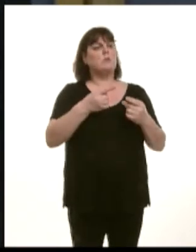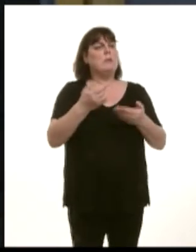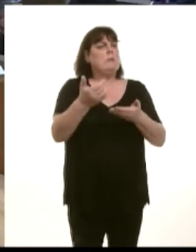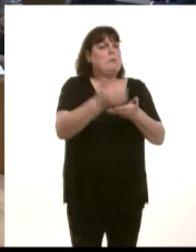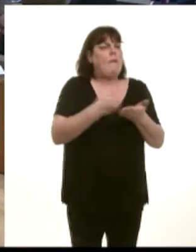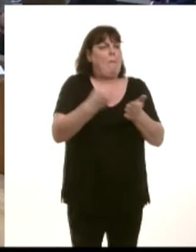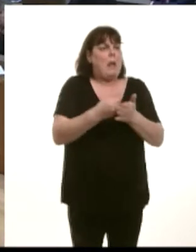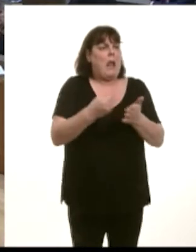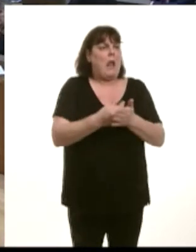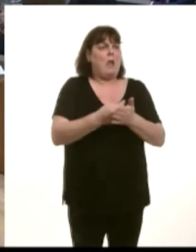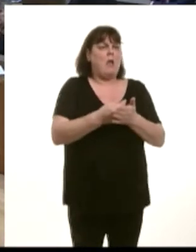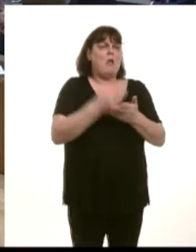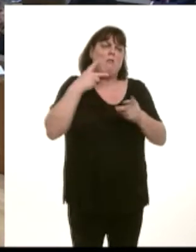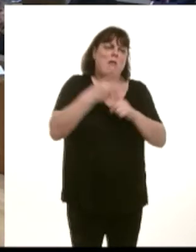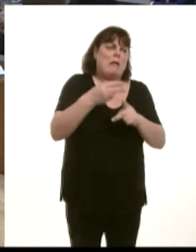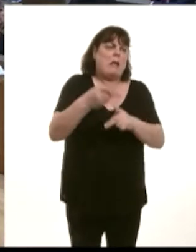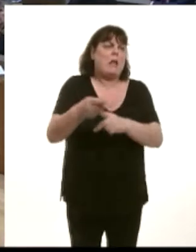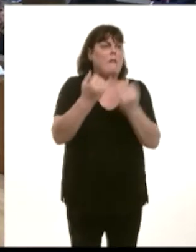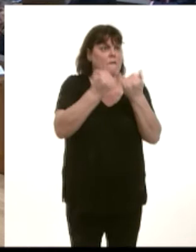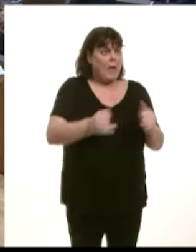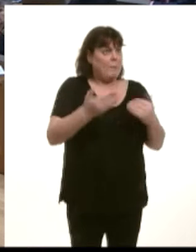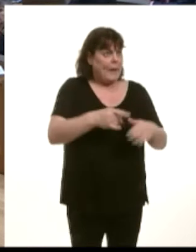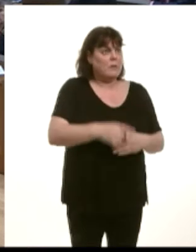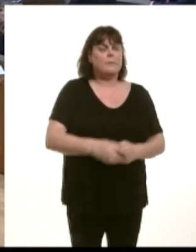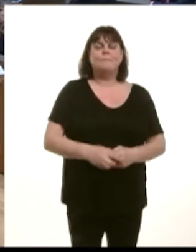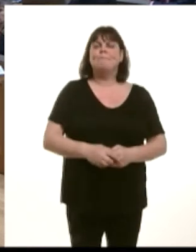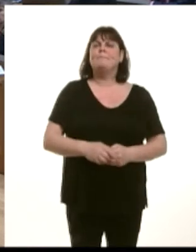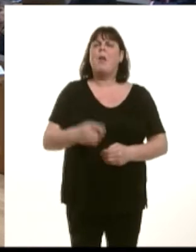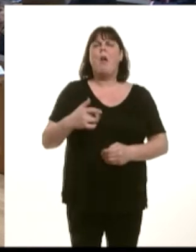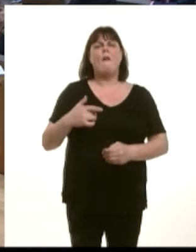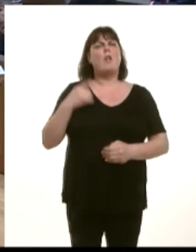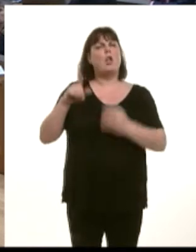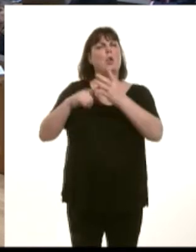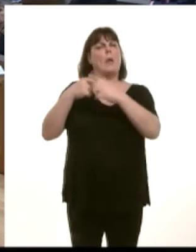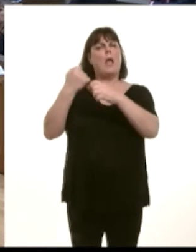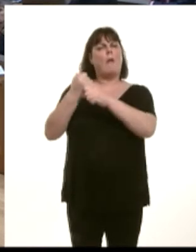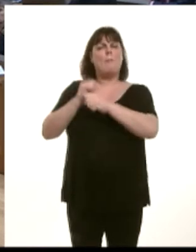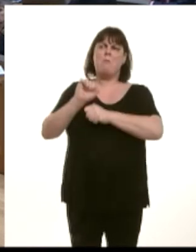Carwyn Jones: I think the current programme of the UK Government has failed. There’s no question about that.